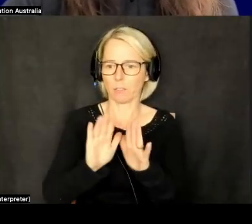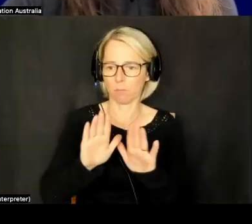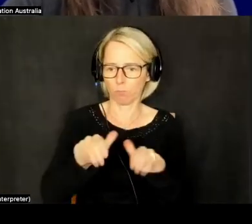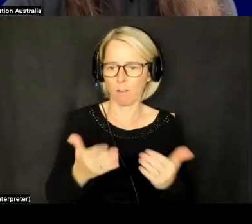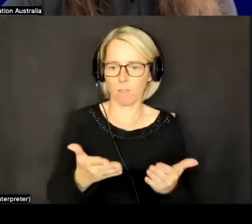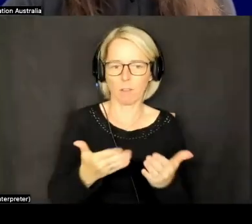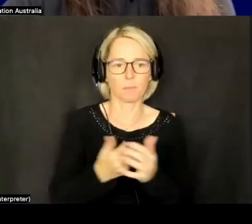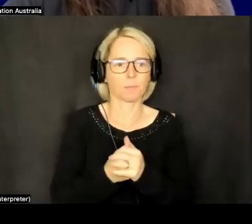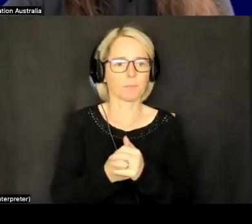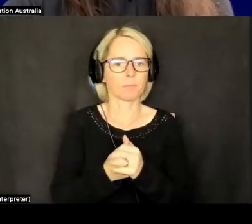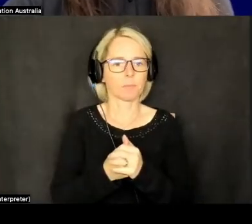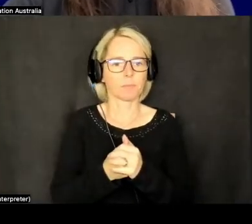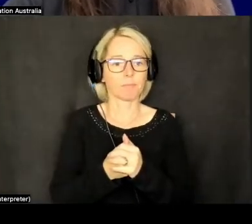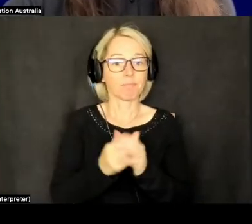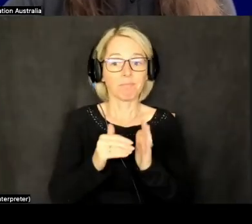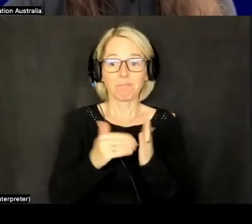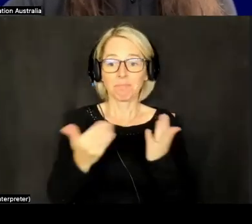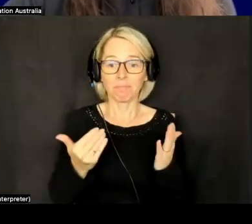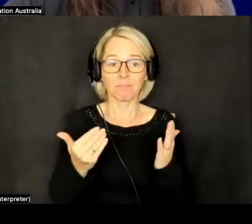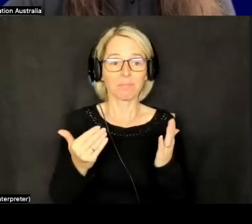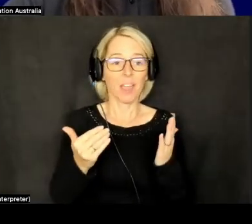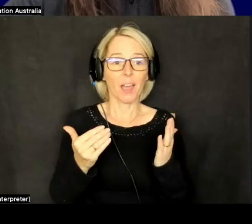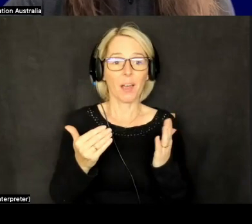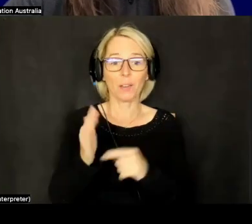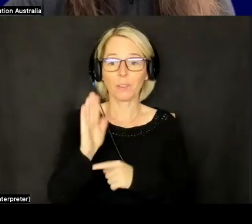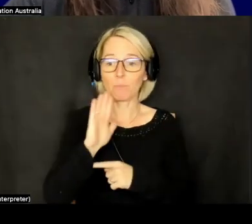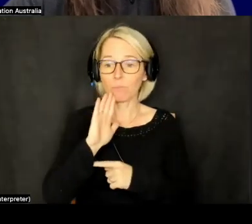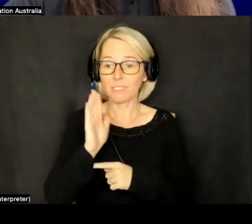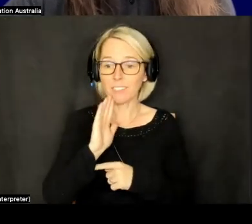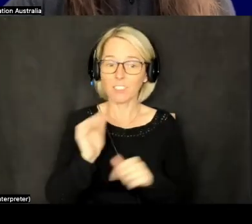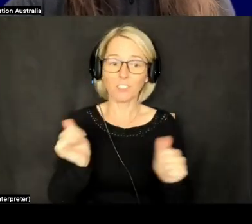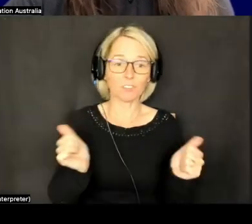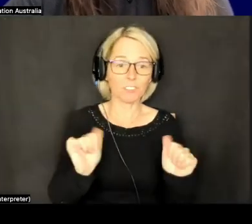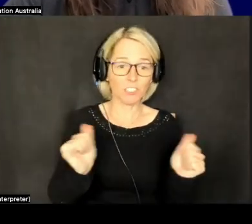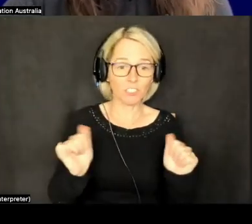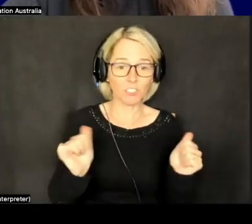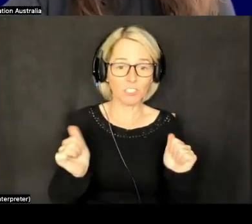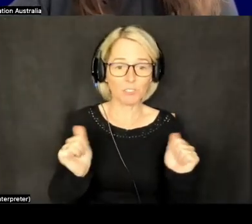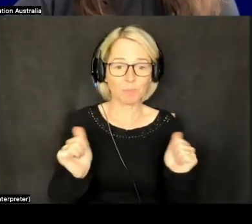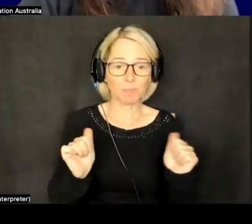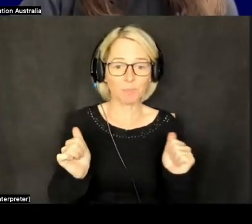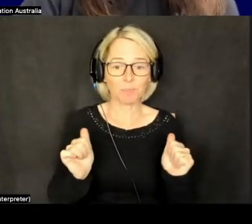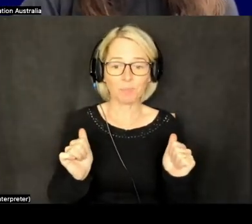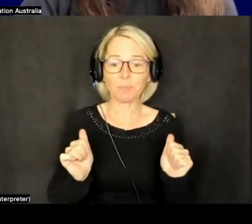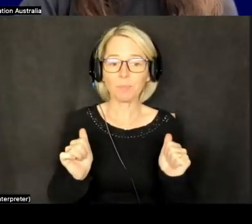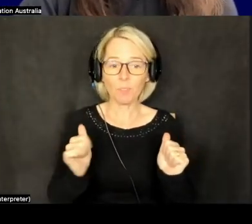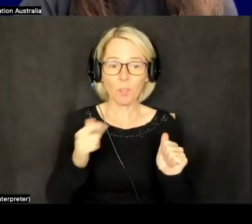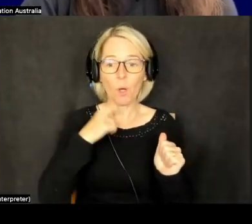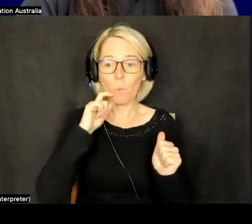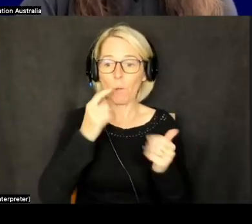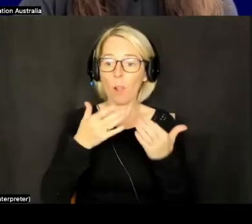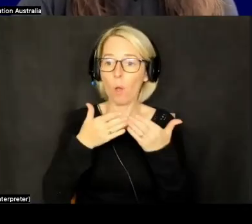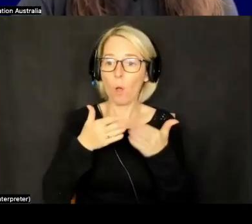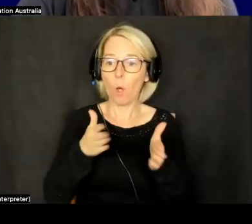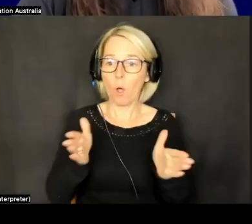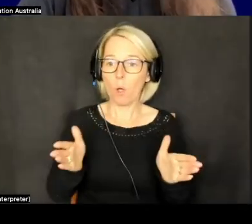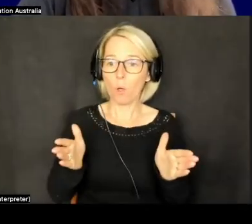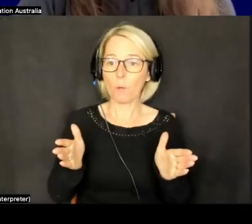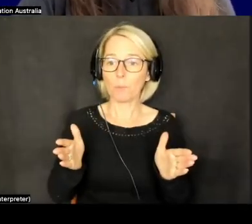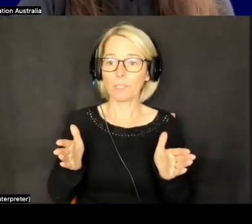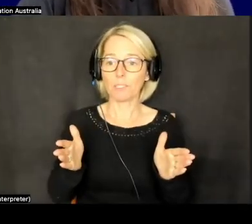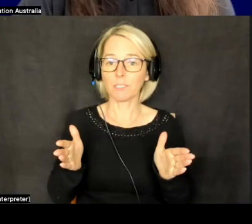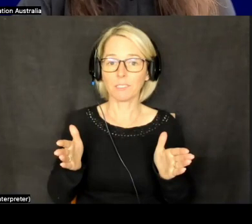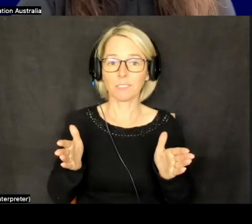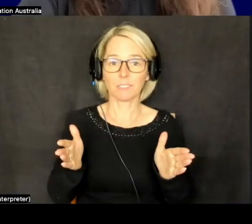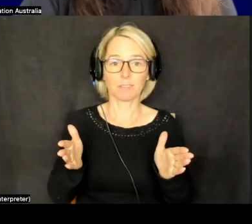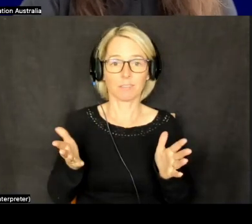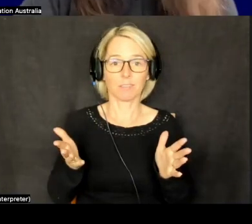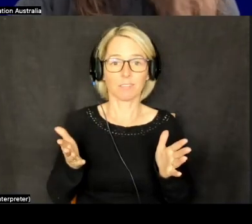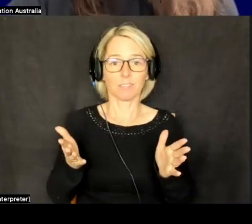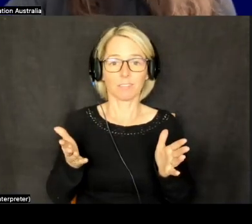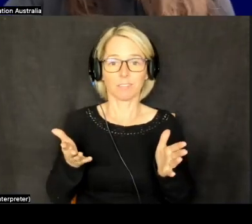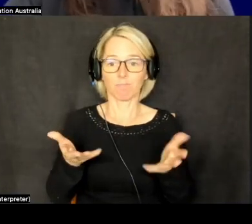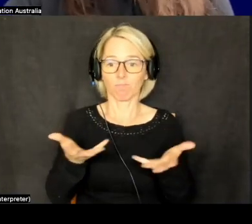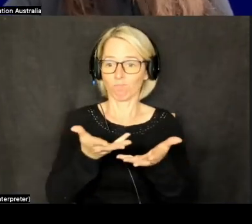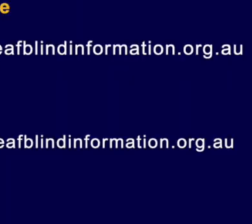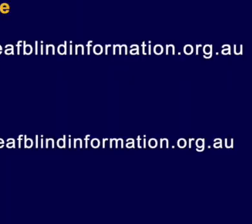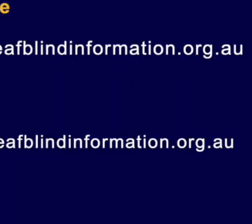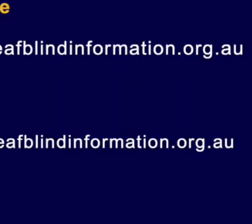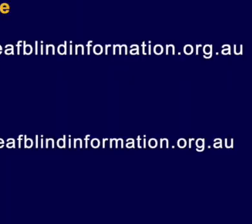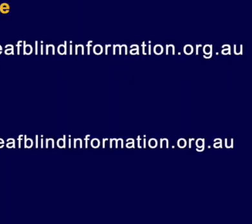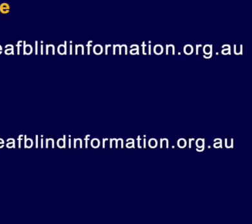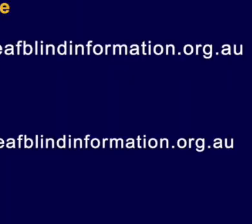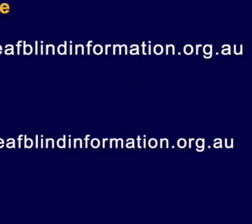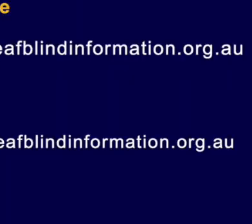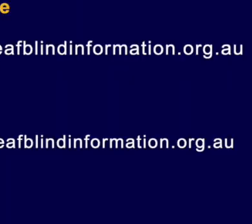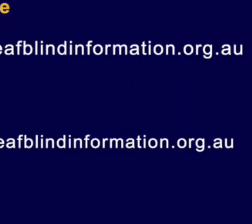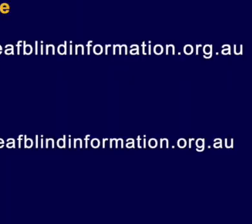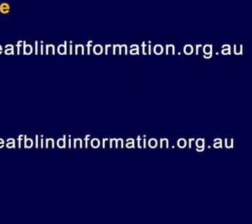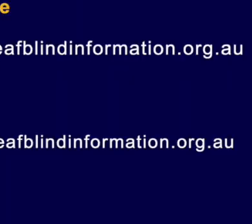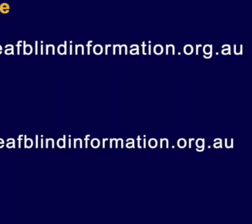That brings us to the end of the presentation. I am going to open the floor up to questions now.